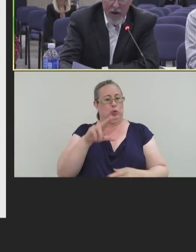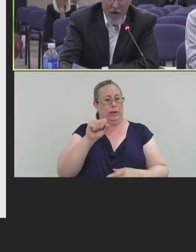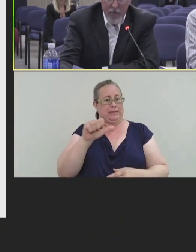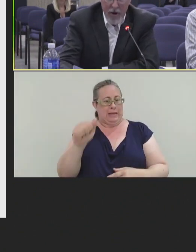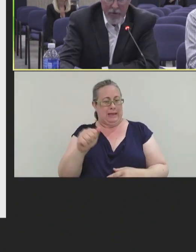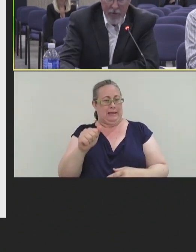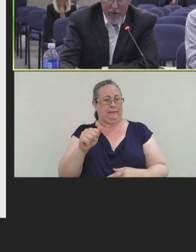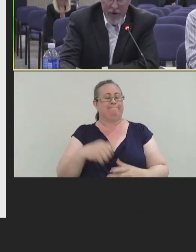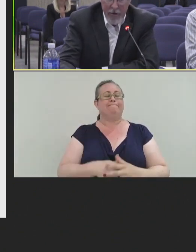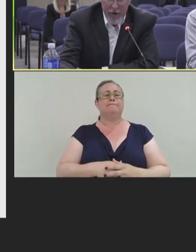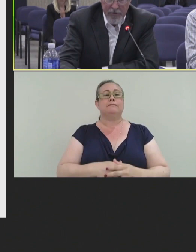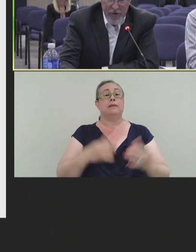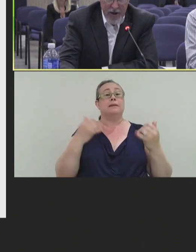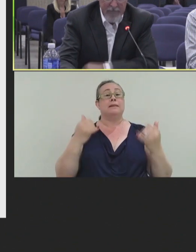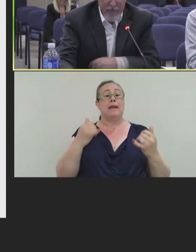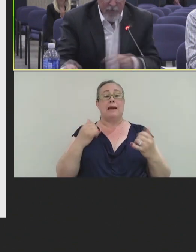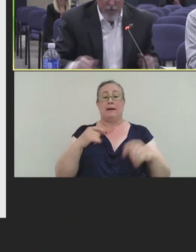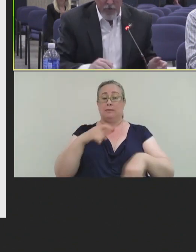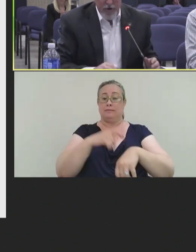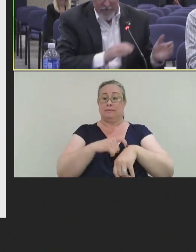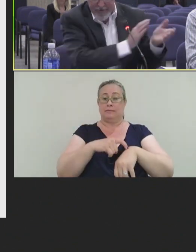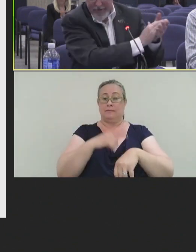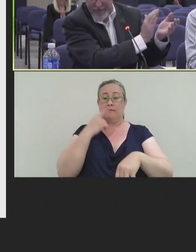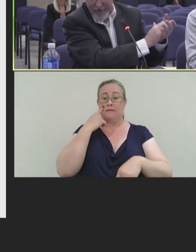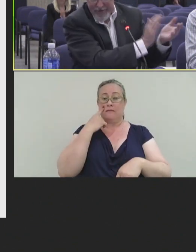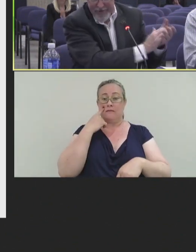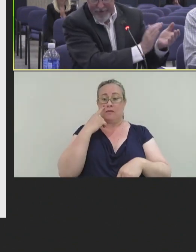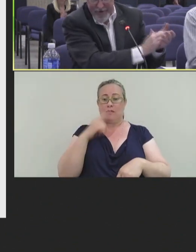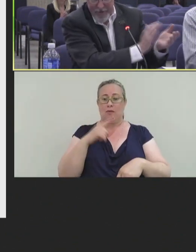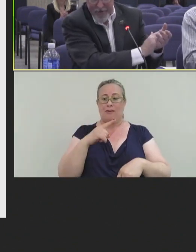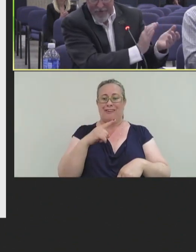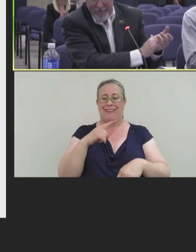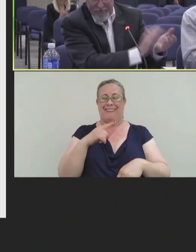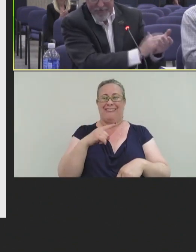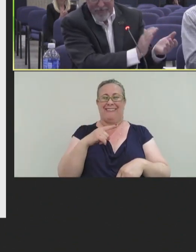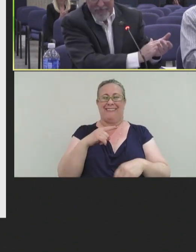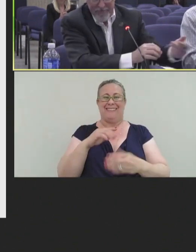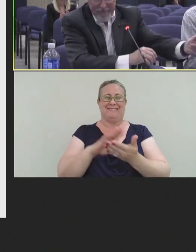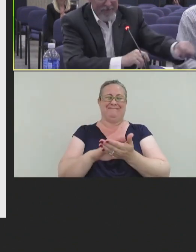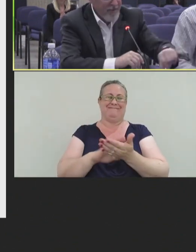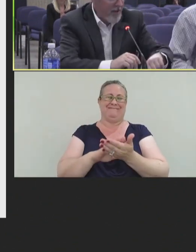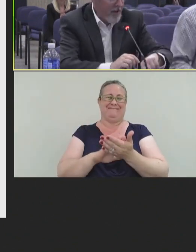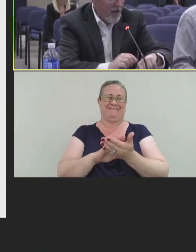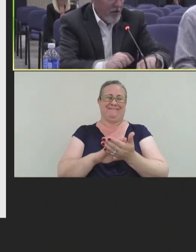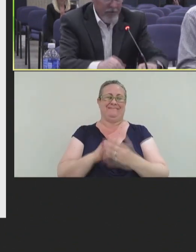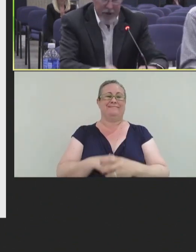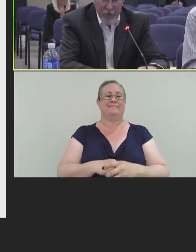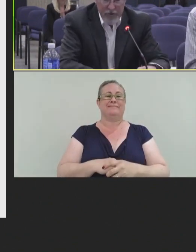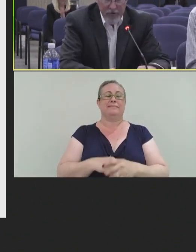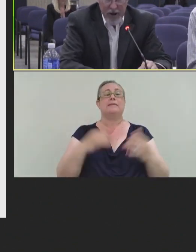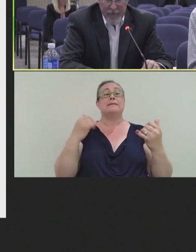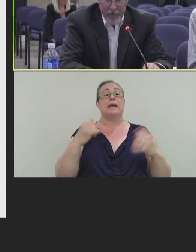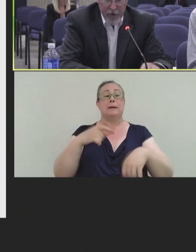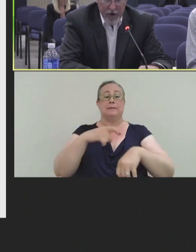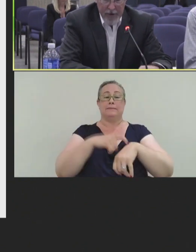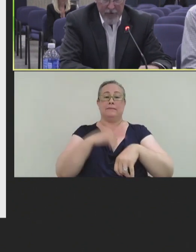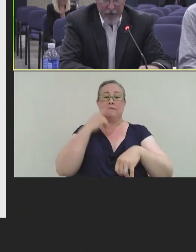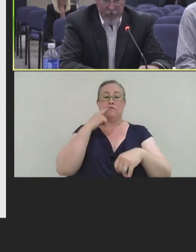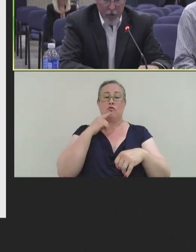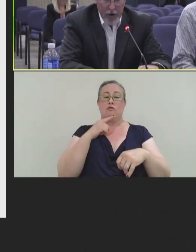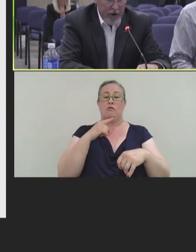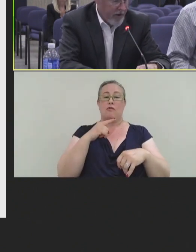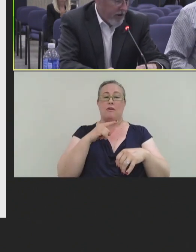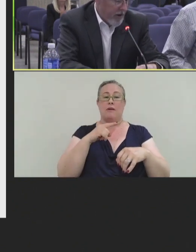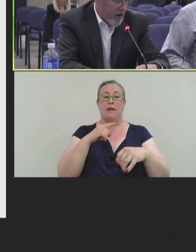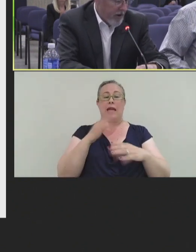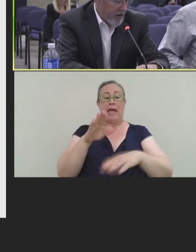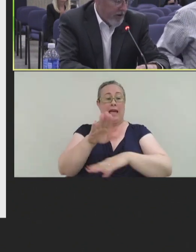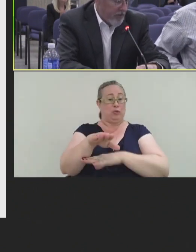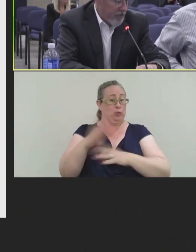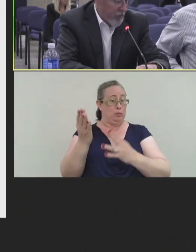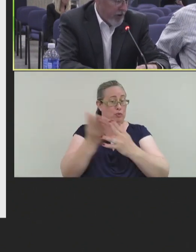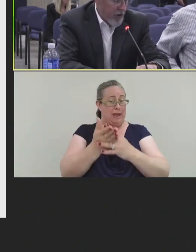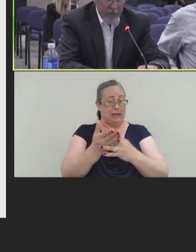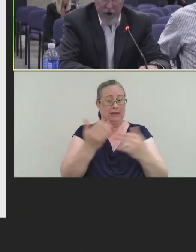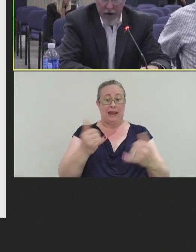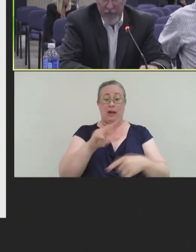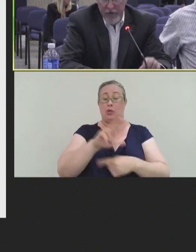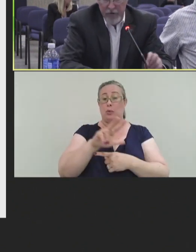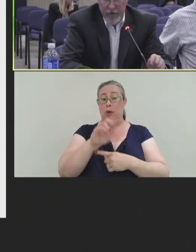All right. We have now reached time for our afternoon break. It is 3:05 p.m. Eastern Time.